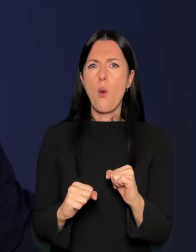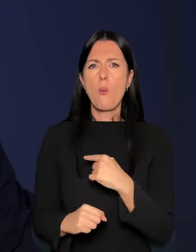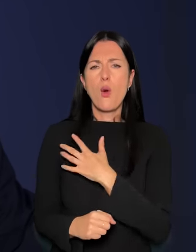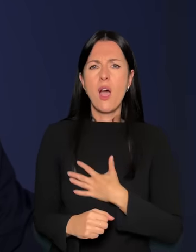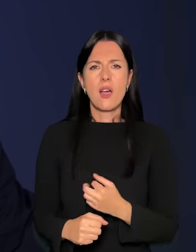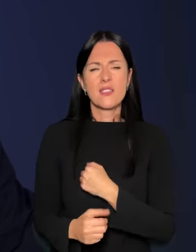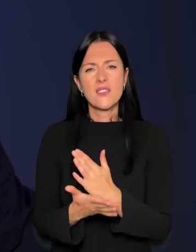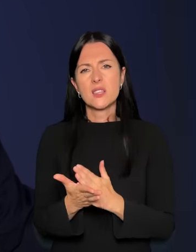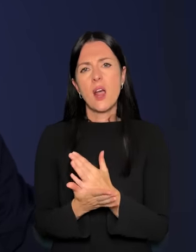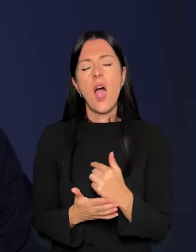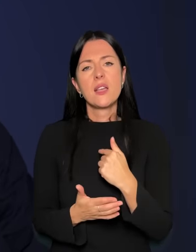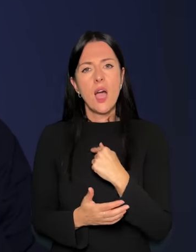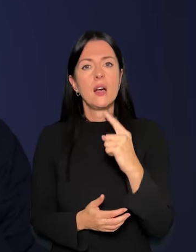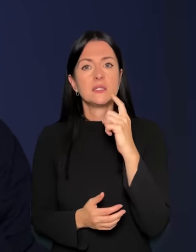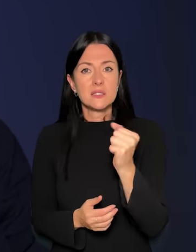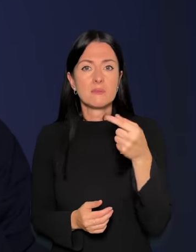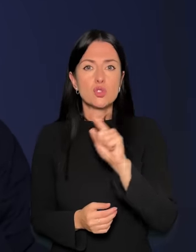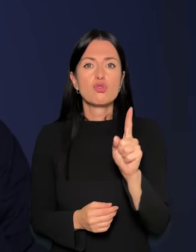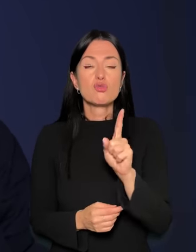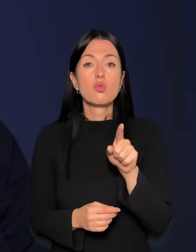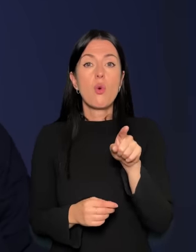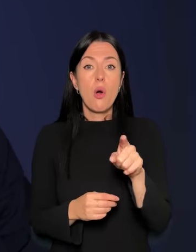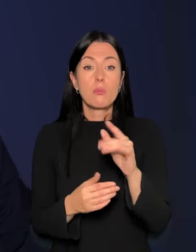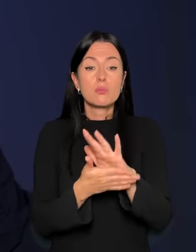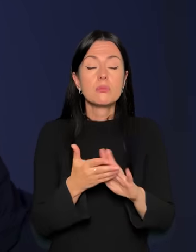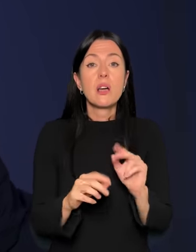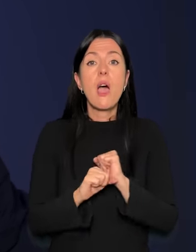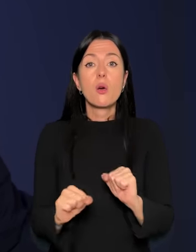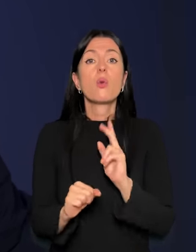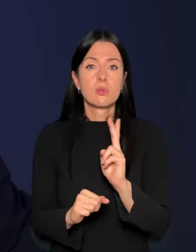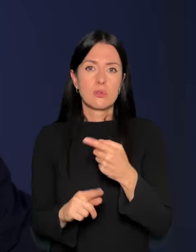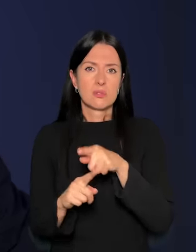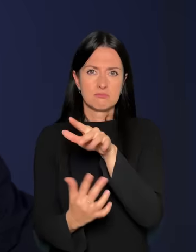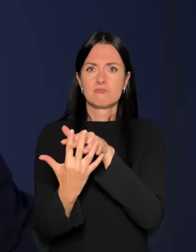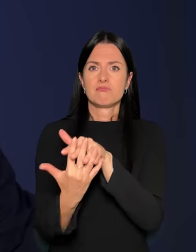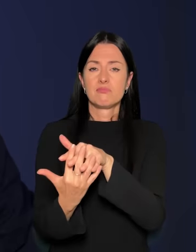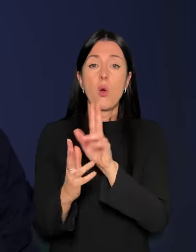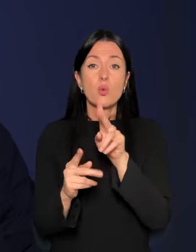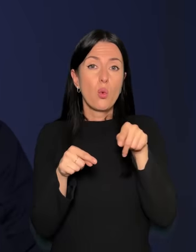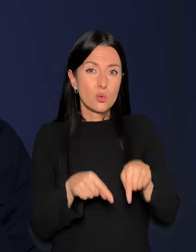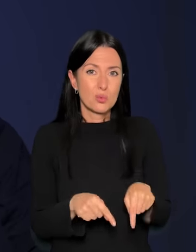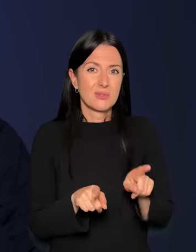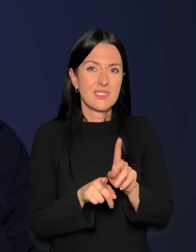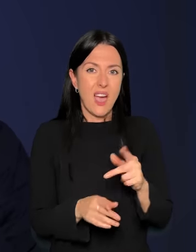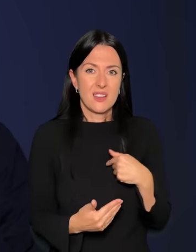wounded veterans. I'm more inclined to heroize those who continue to fight than those who find themselves here, like me.